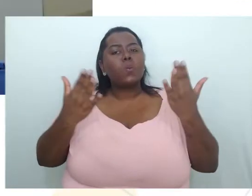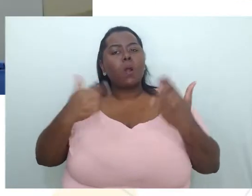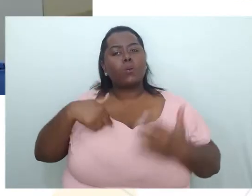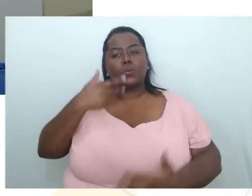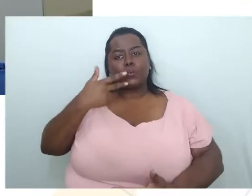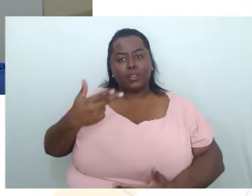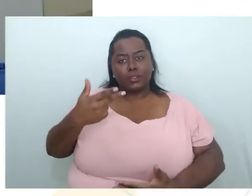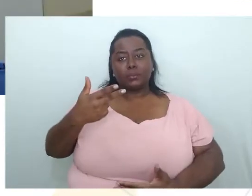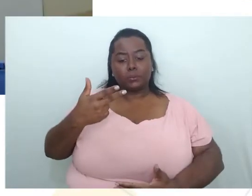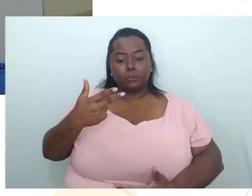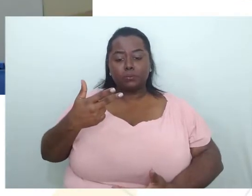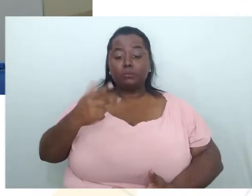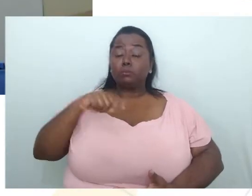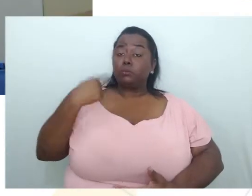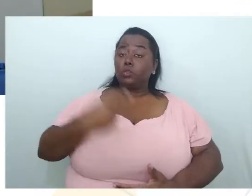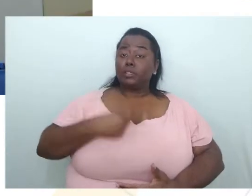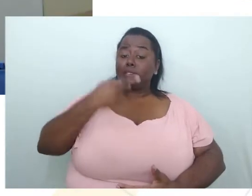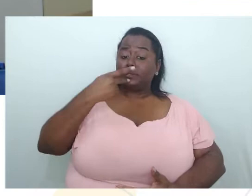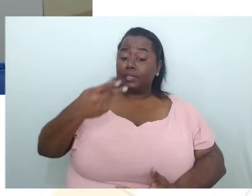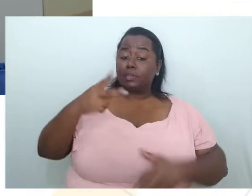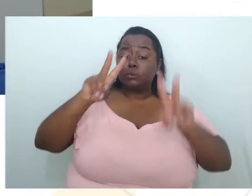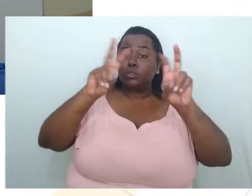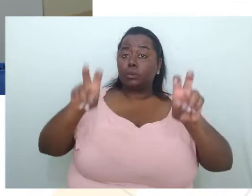When we talk about open education the context